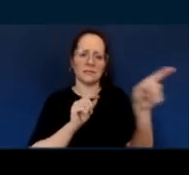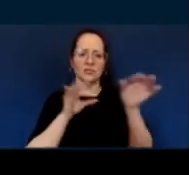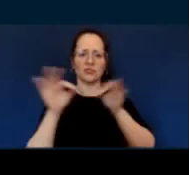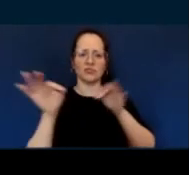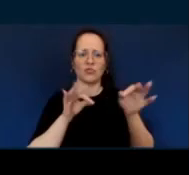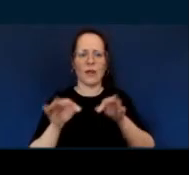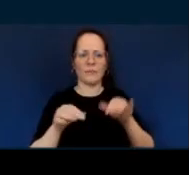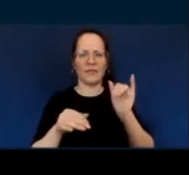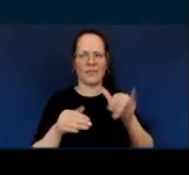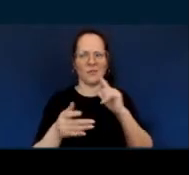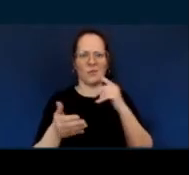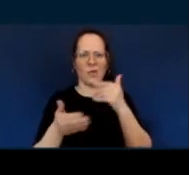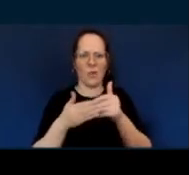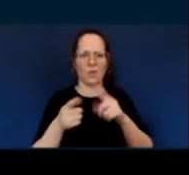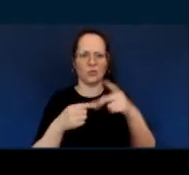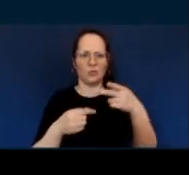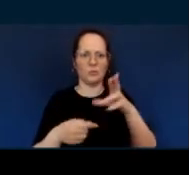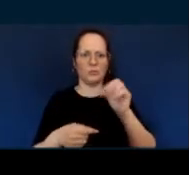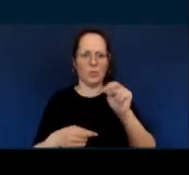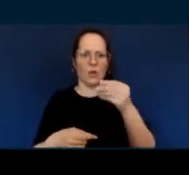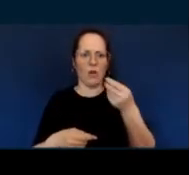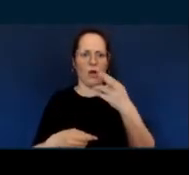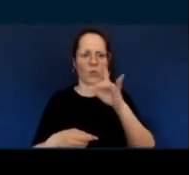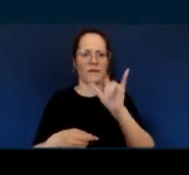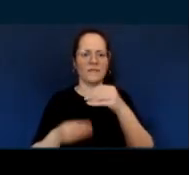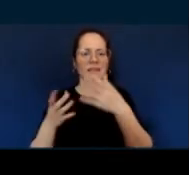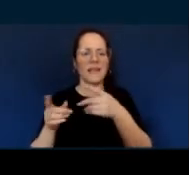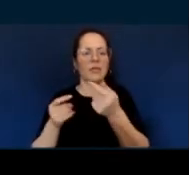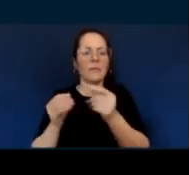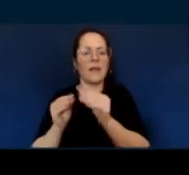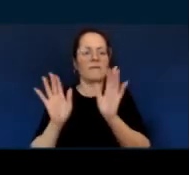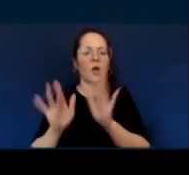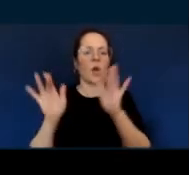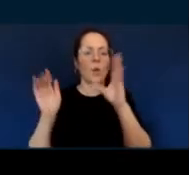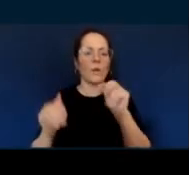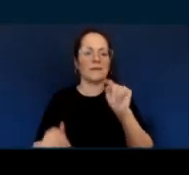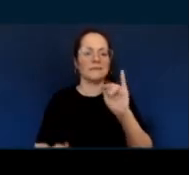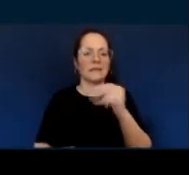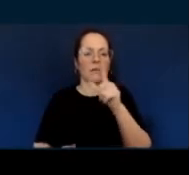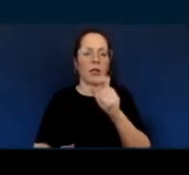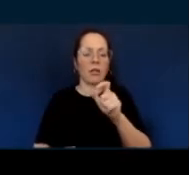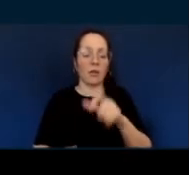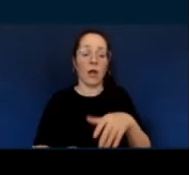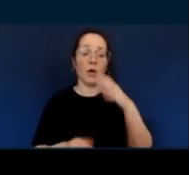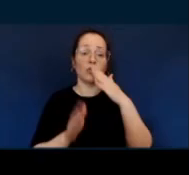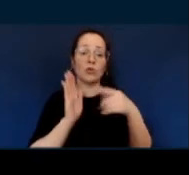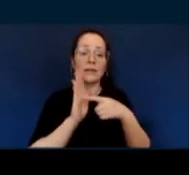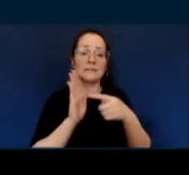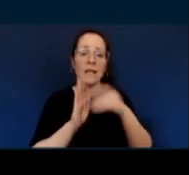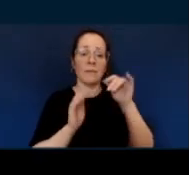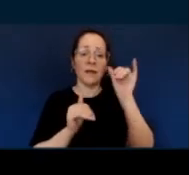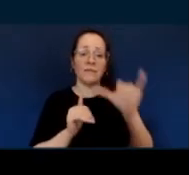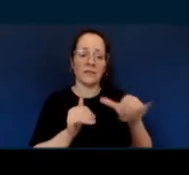GAVE IT A GLOW AND A TINNINGLE. A FASCINATING RENAISSANCE EXAMPLE OF THIS IS CHARLES